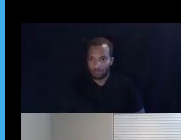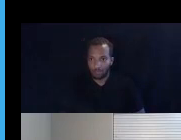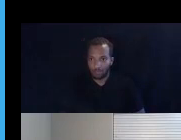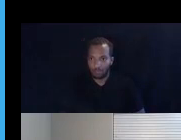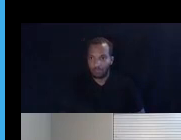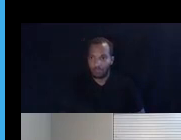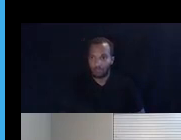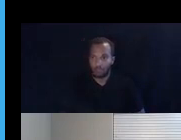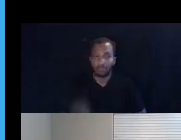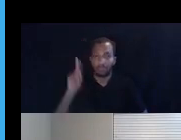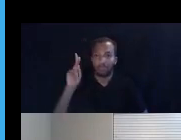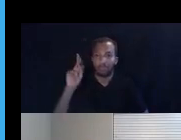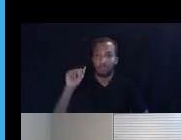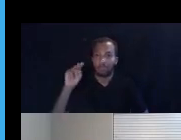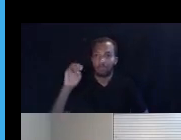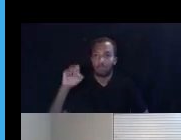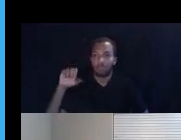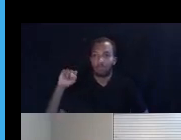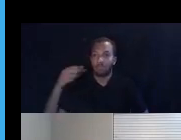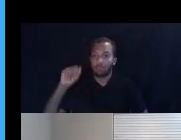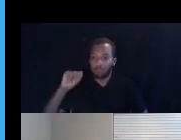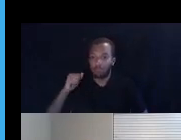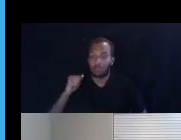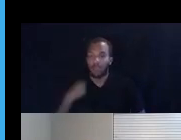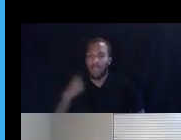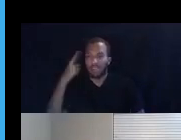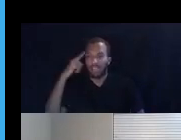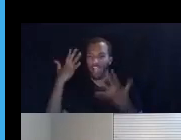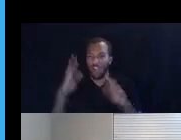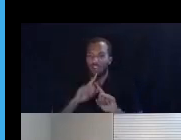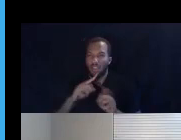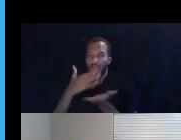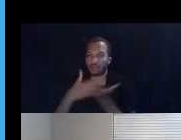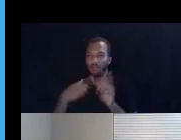I can add a little bit more. I think I answered some of this in the last question.